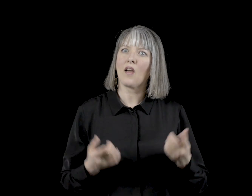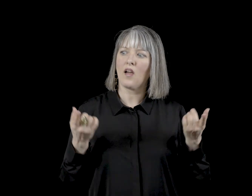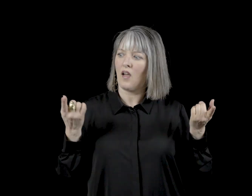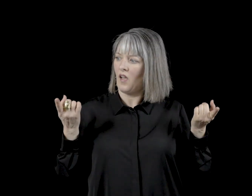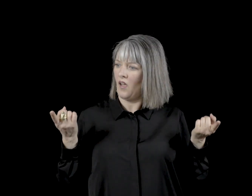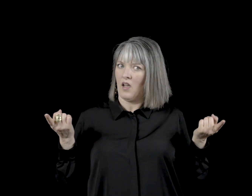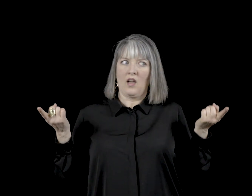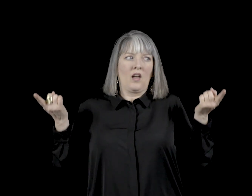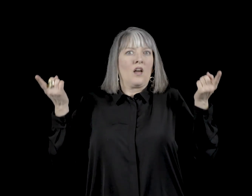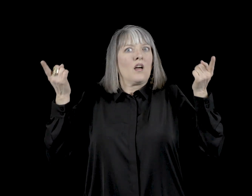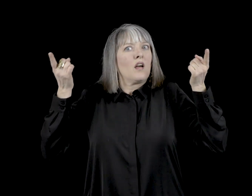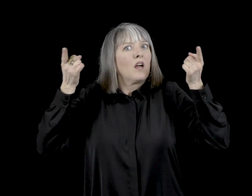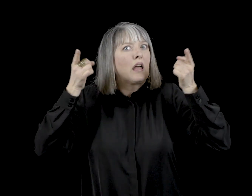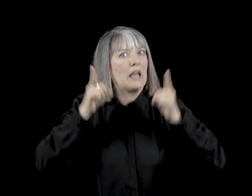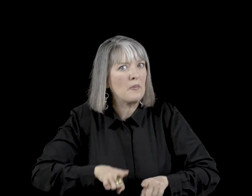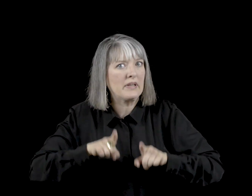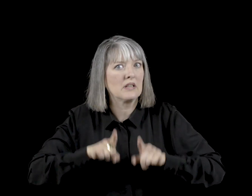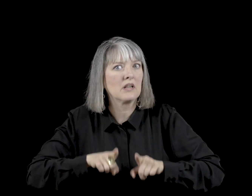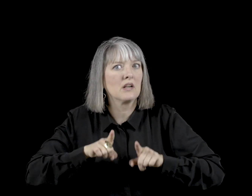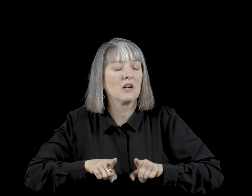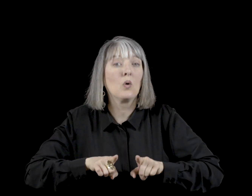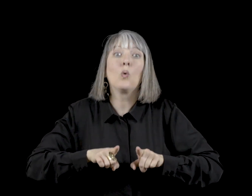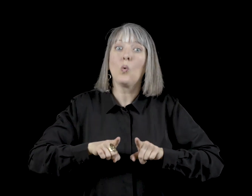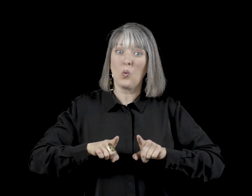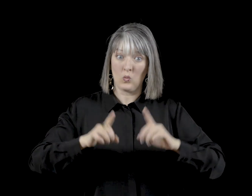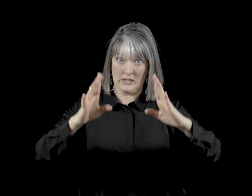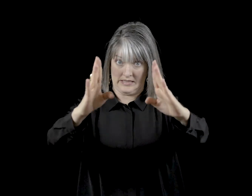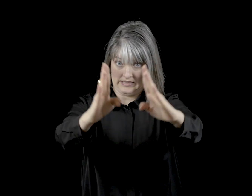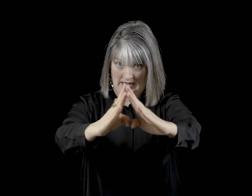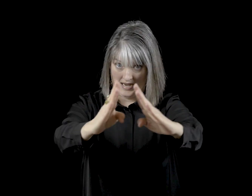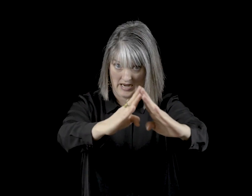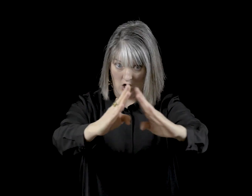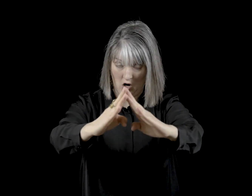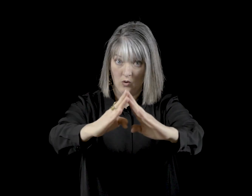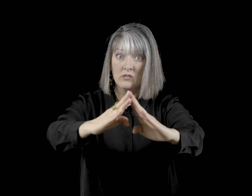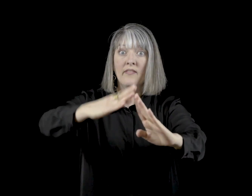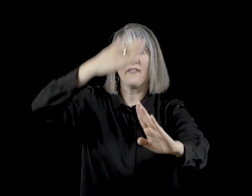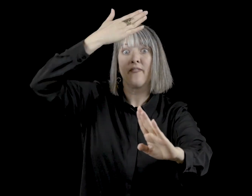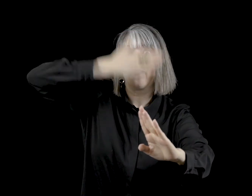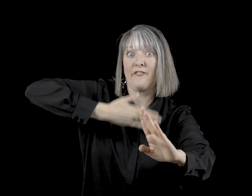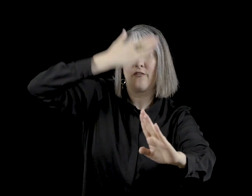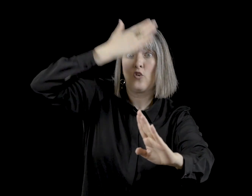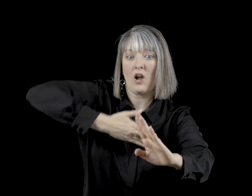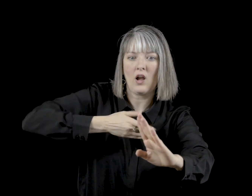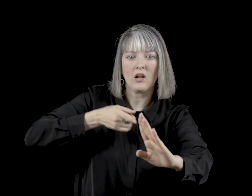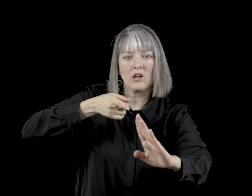OCCURRED CITY FRONT